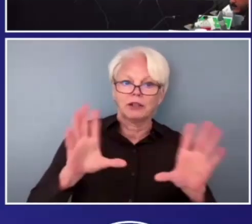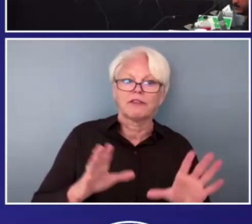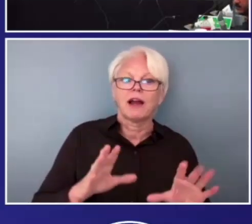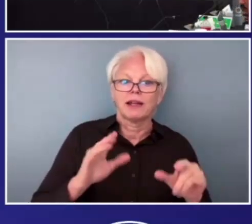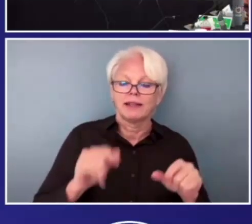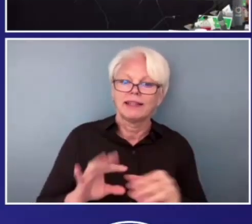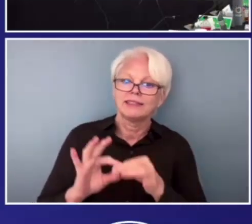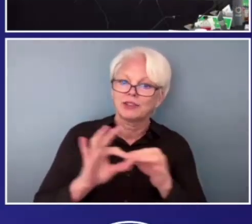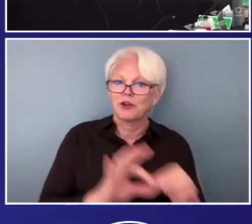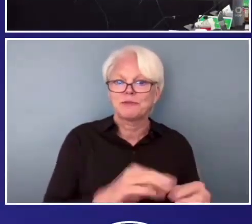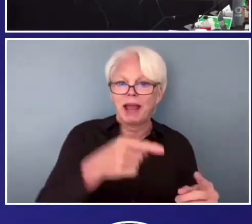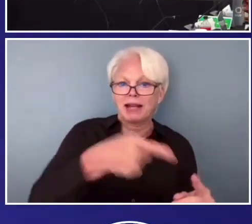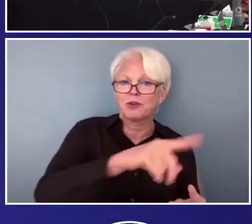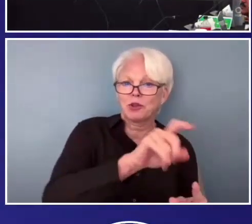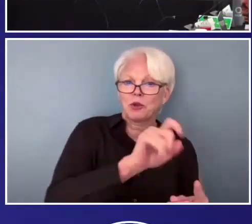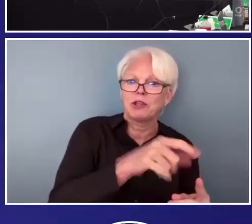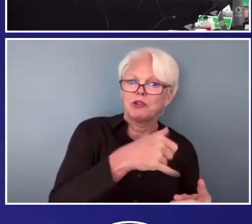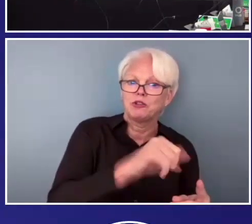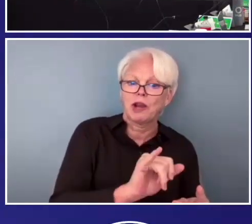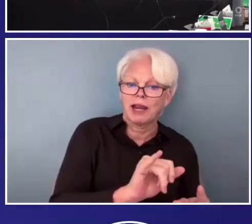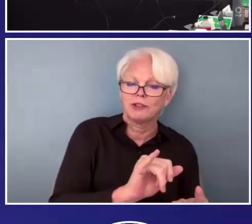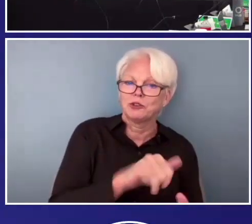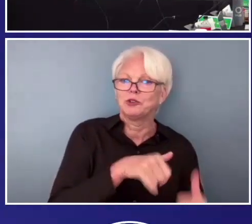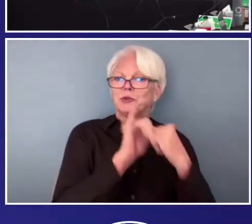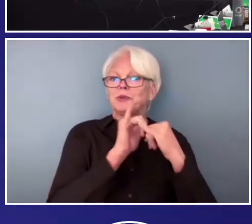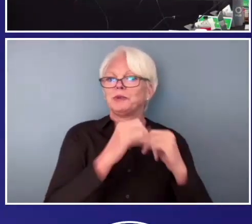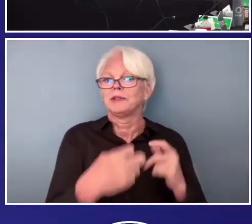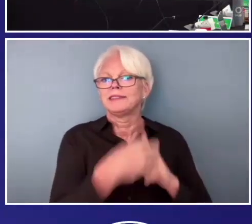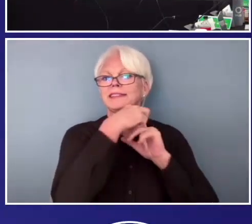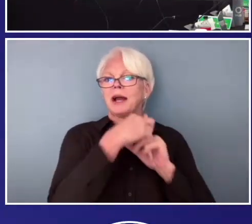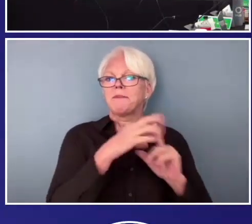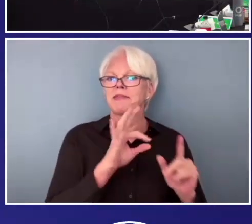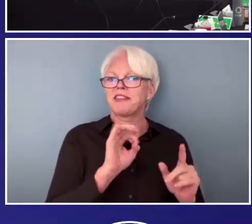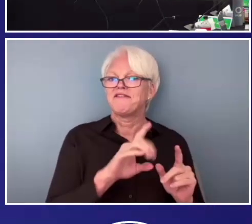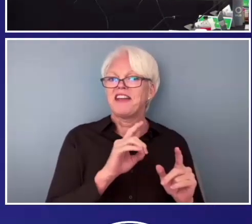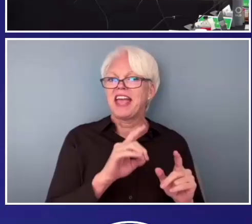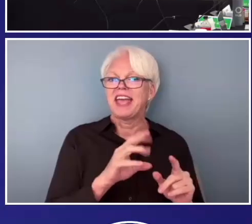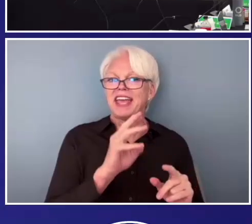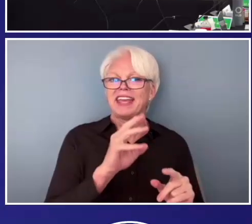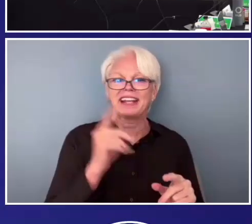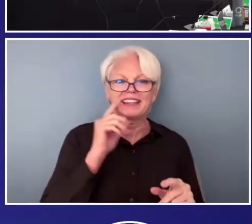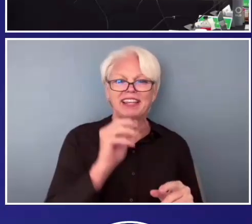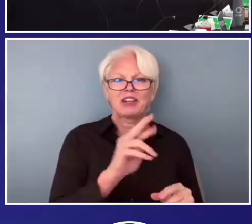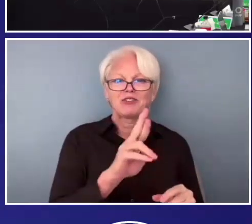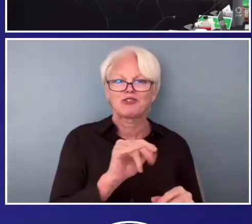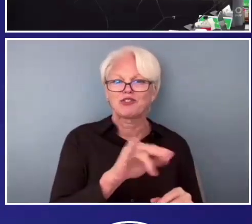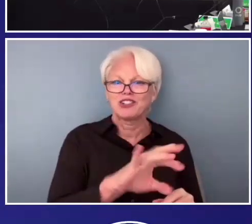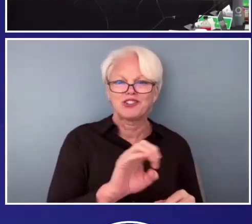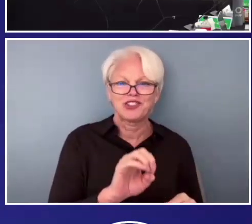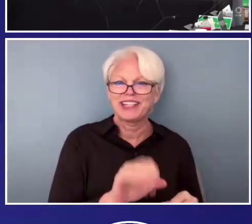question where you tried to play Stump the Fed, Mr. Ricci, I think it was you. You had this great question and we were